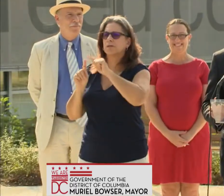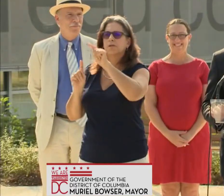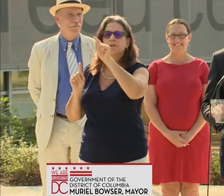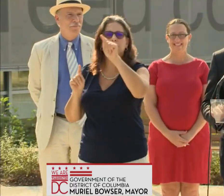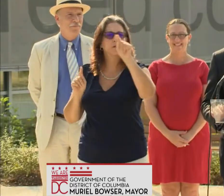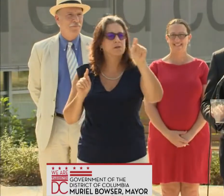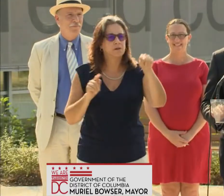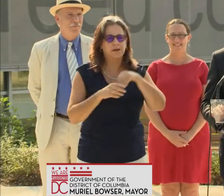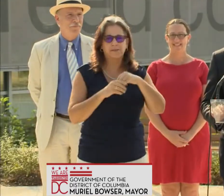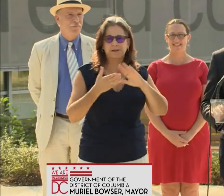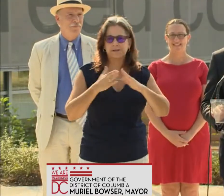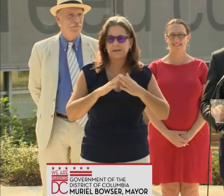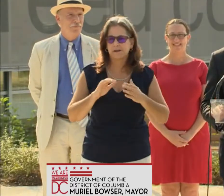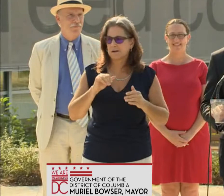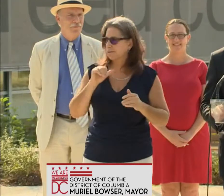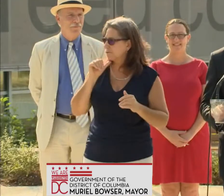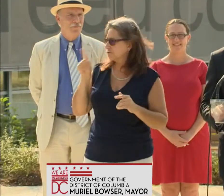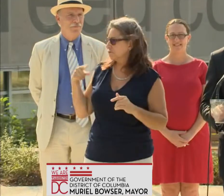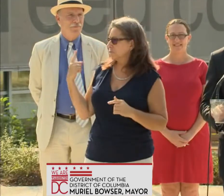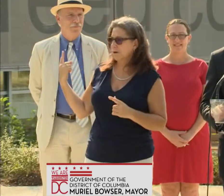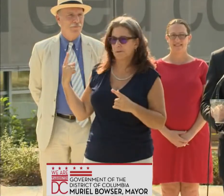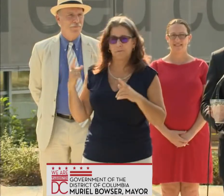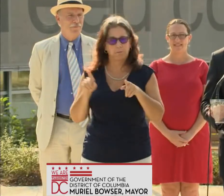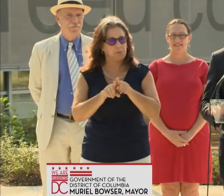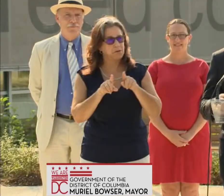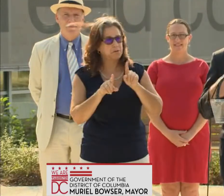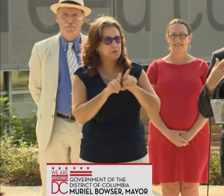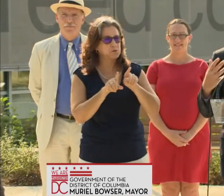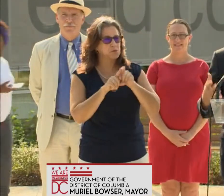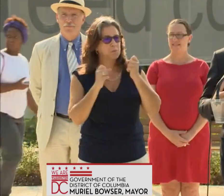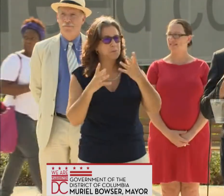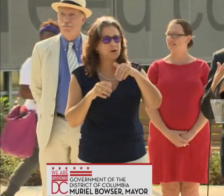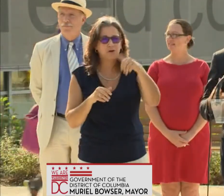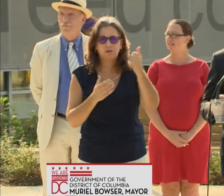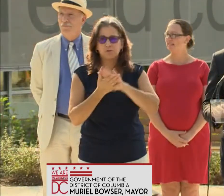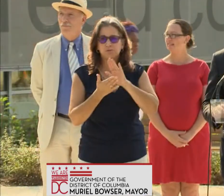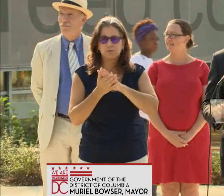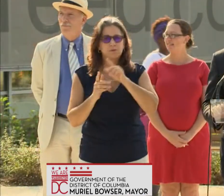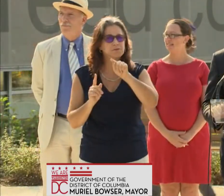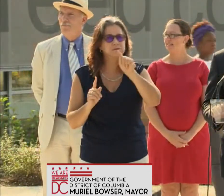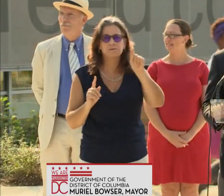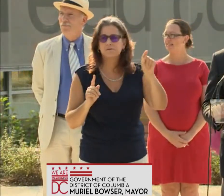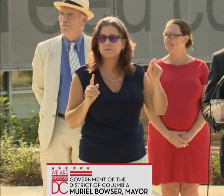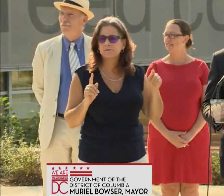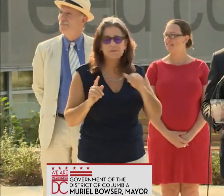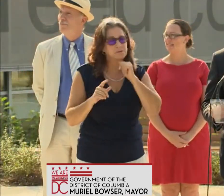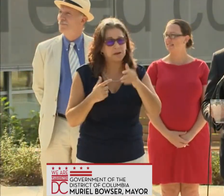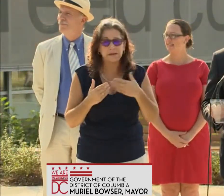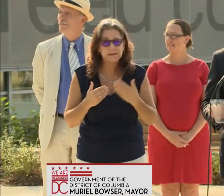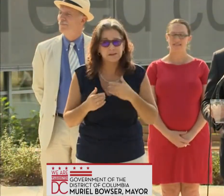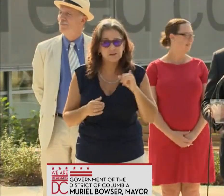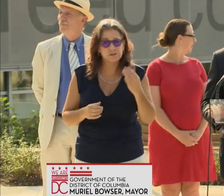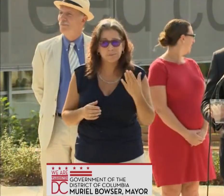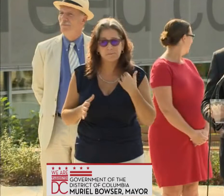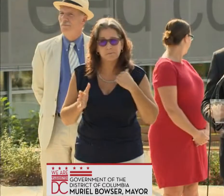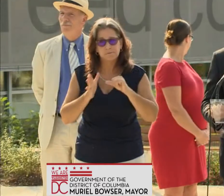really has shown up well this year and I'm very impressed I've watched this happen over the past five or six years and been very impressed this year to see